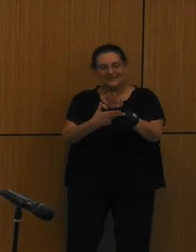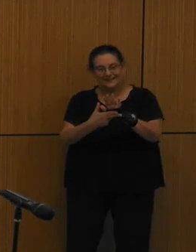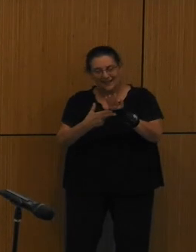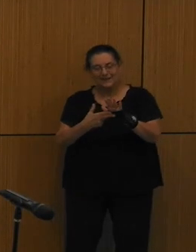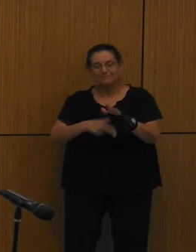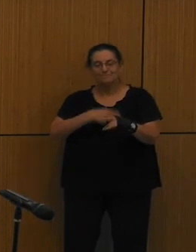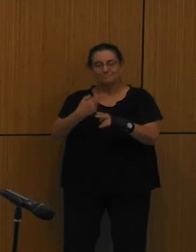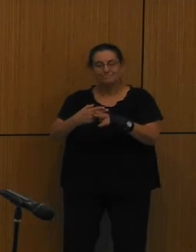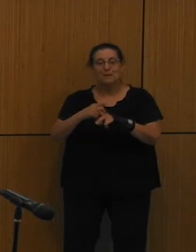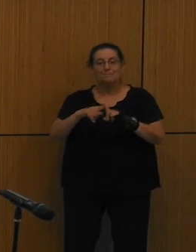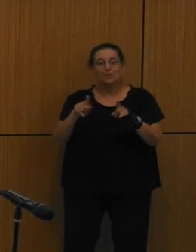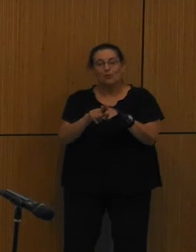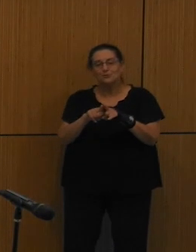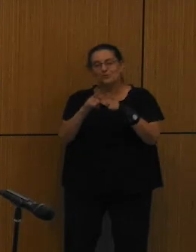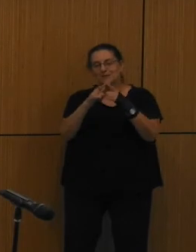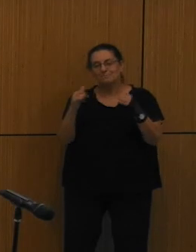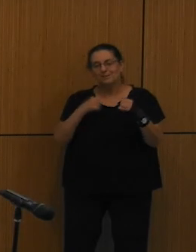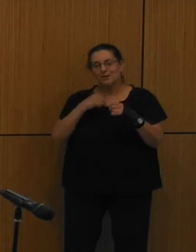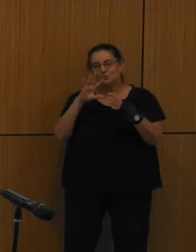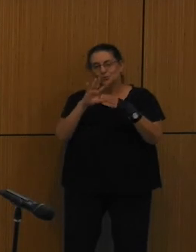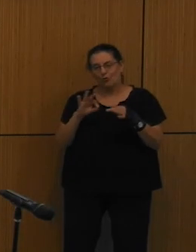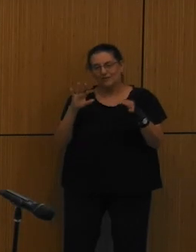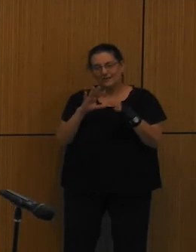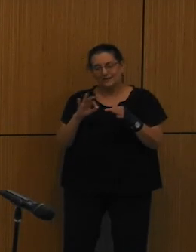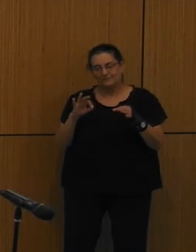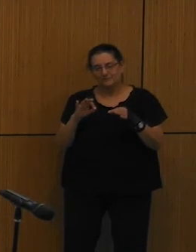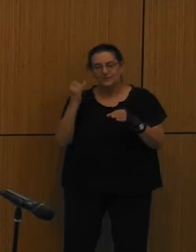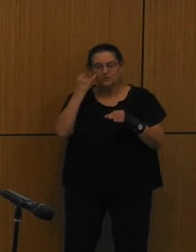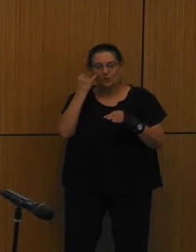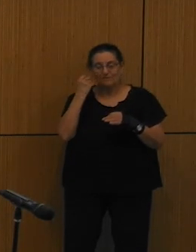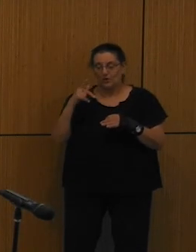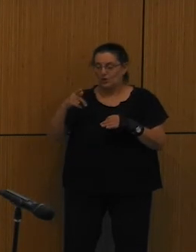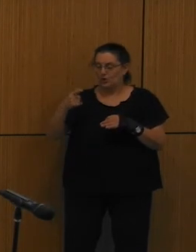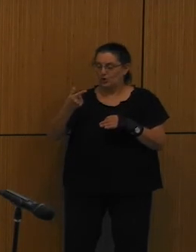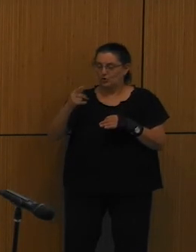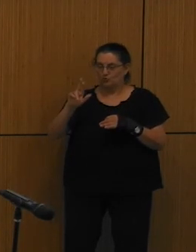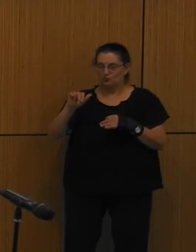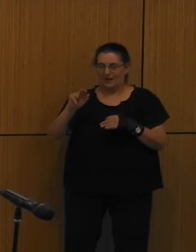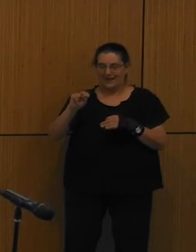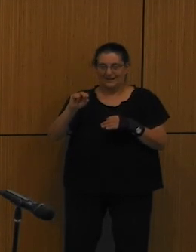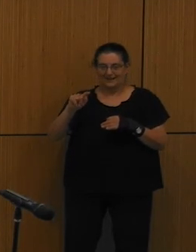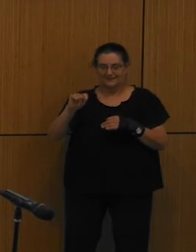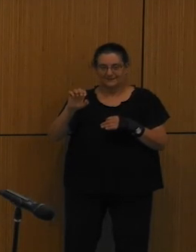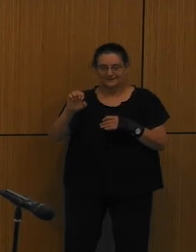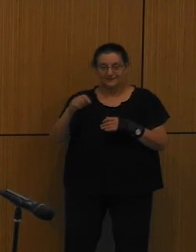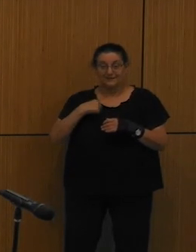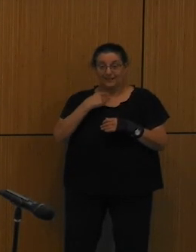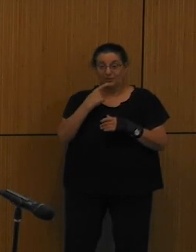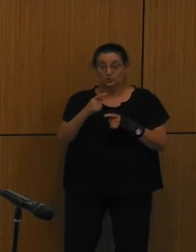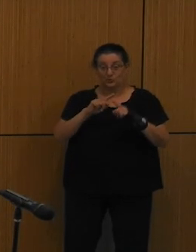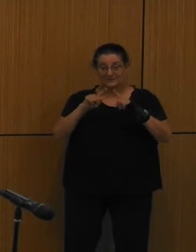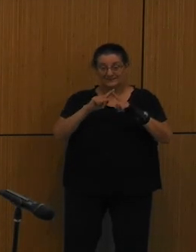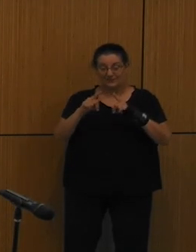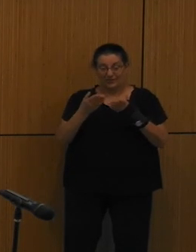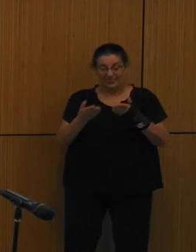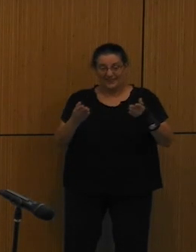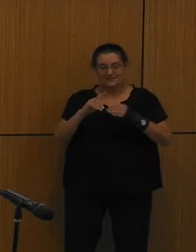If you know, if you identify a rock as a granite that tells you all kinds of things about how that rock came into being